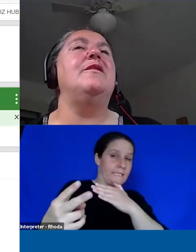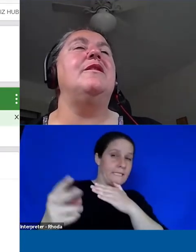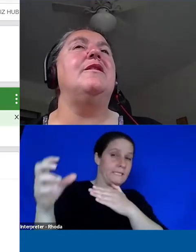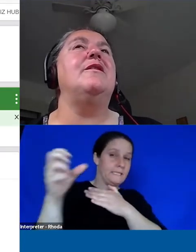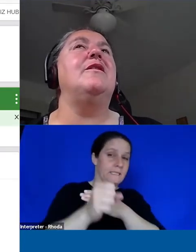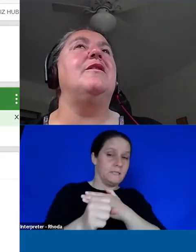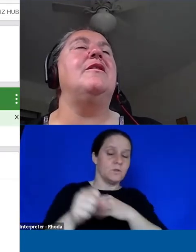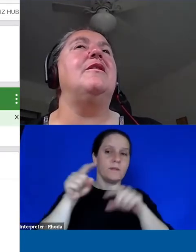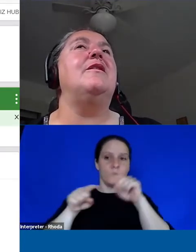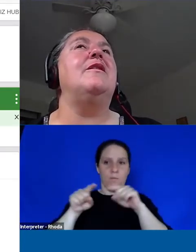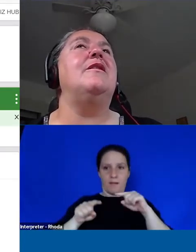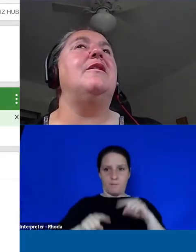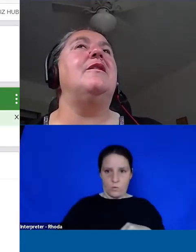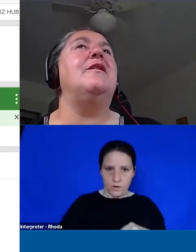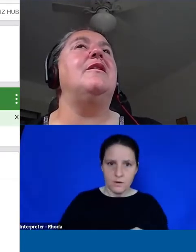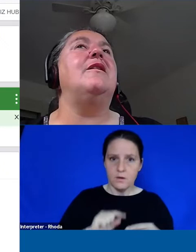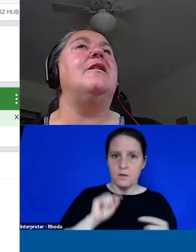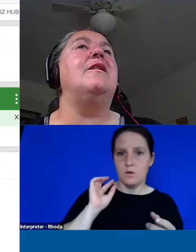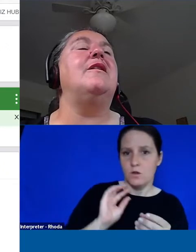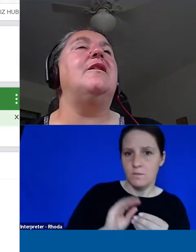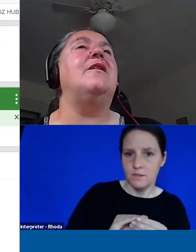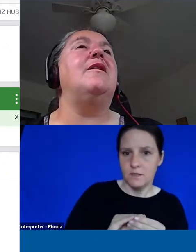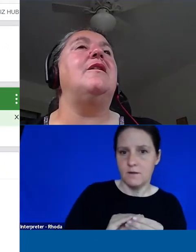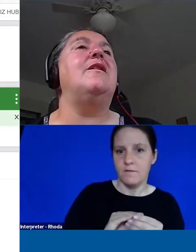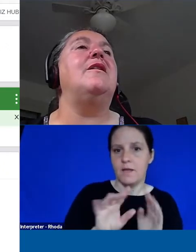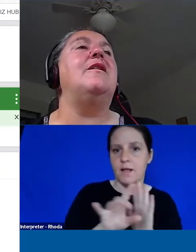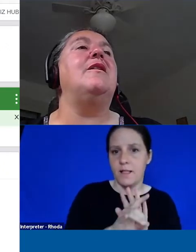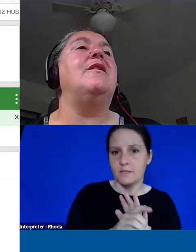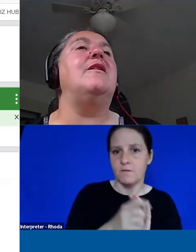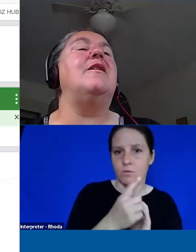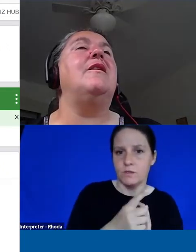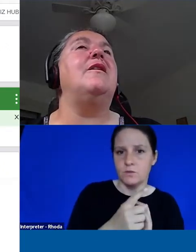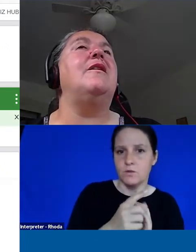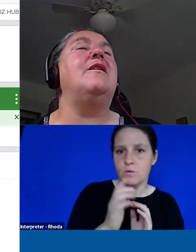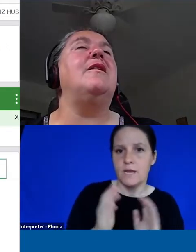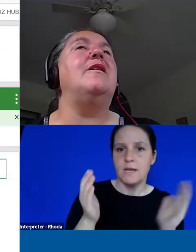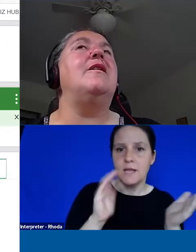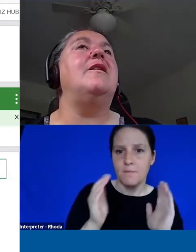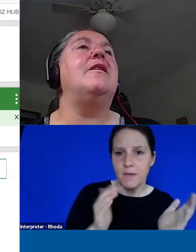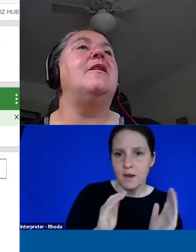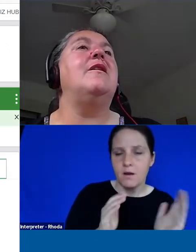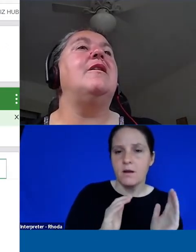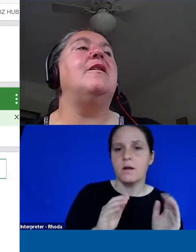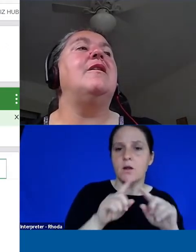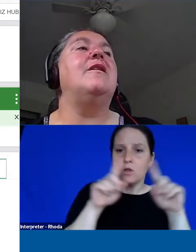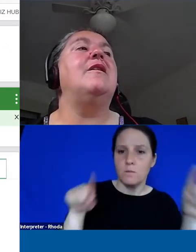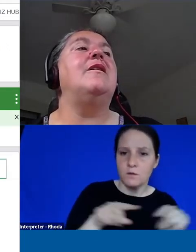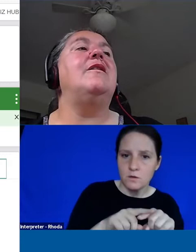tab control, cumulative deaths trend tab selected one of three, cumulative deaths compare tab two of three, cumulative deaths map tab three of three.